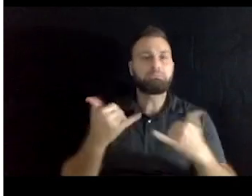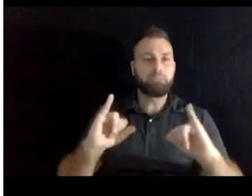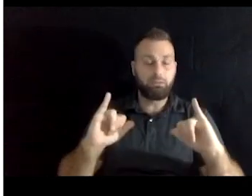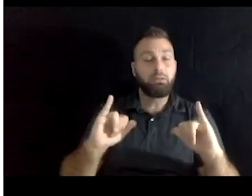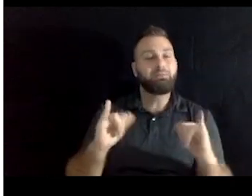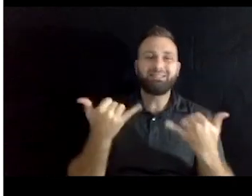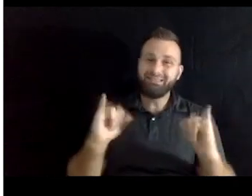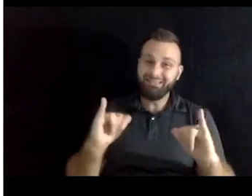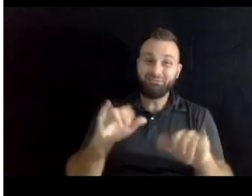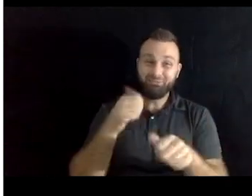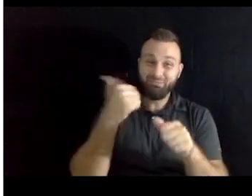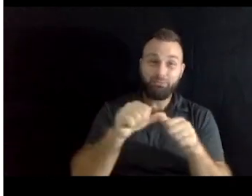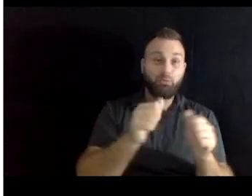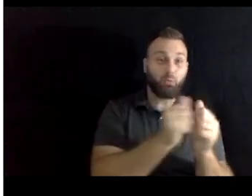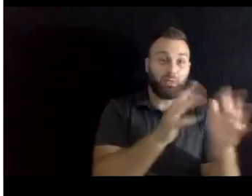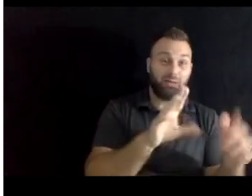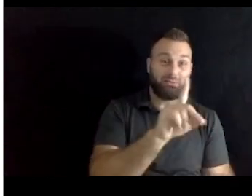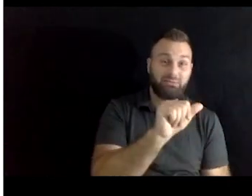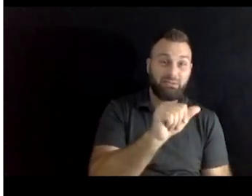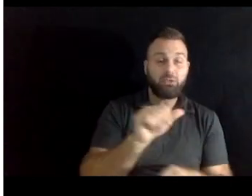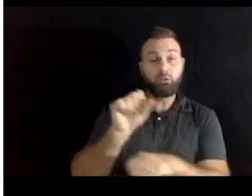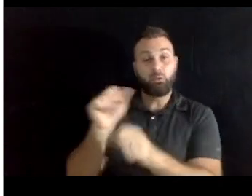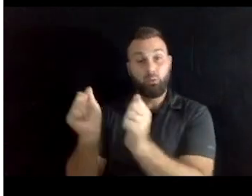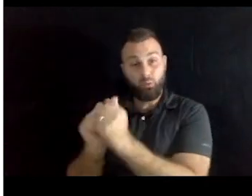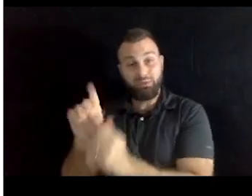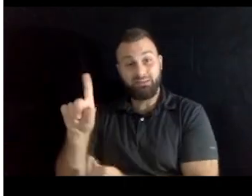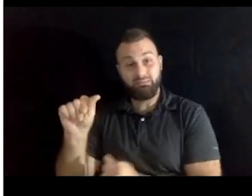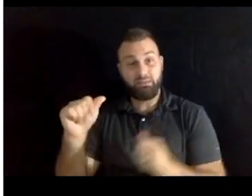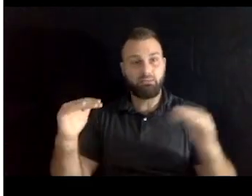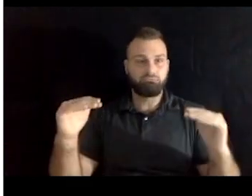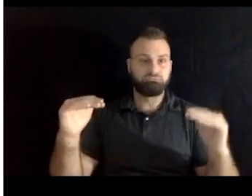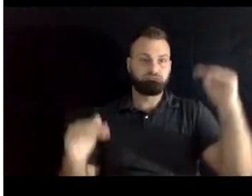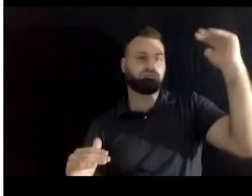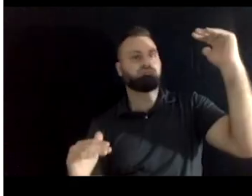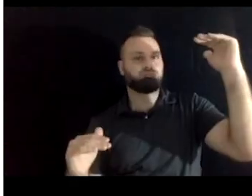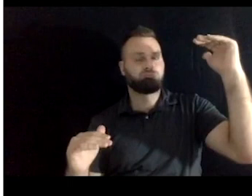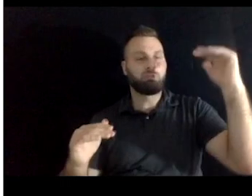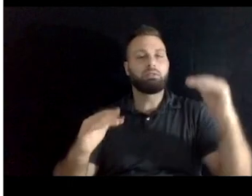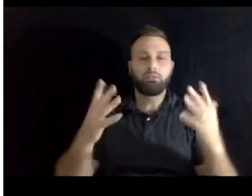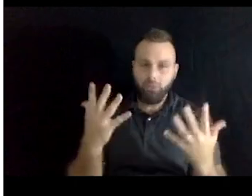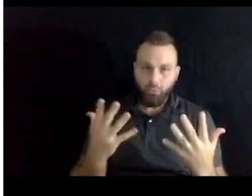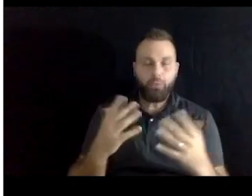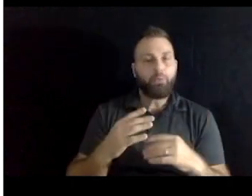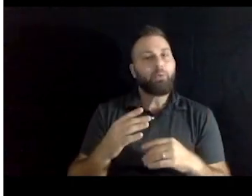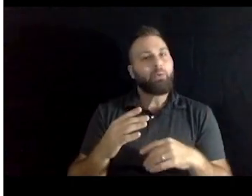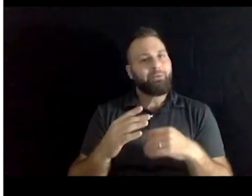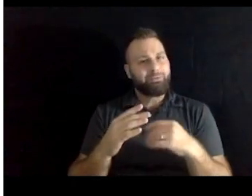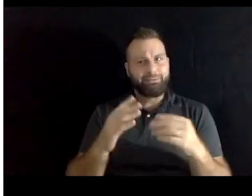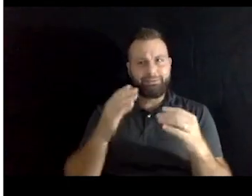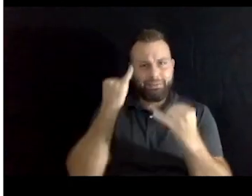So that means we need new ideas and programs to promote employment. And when we develop these